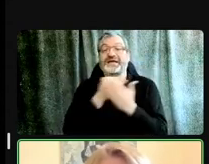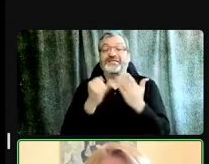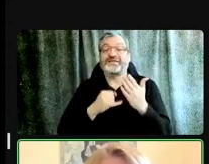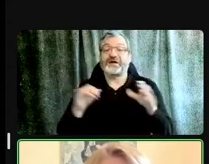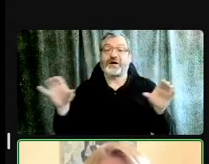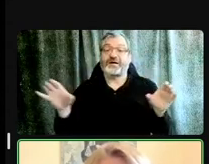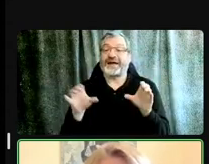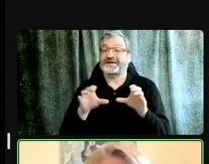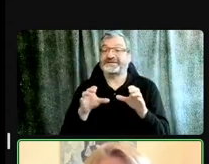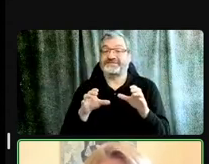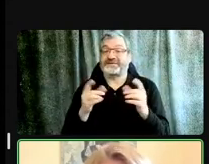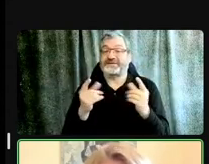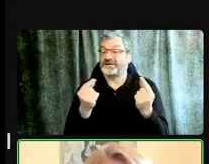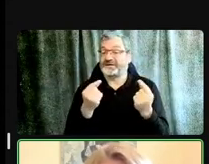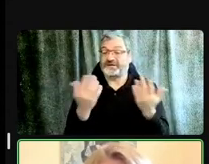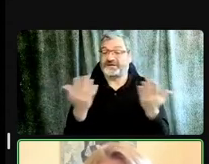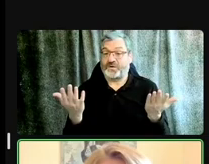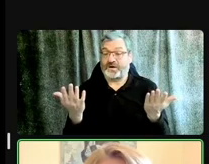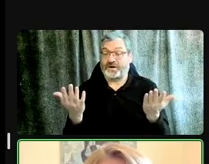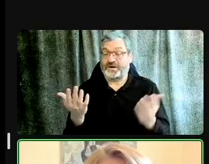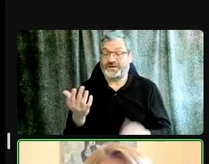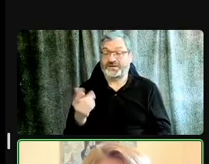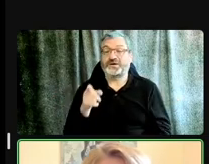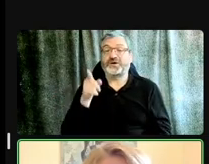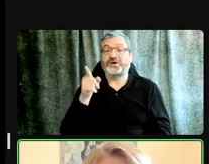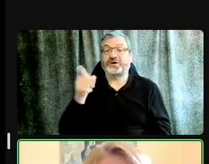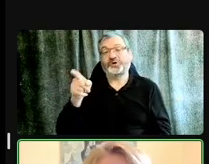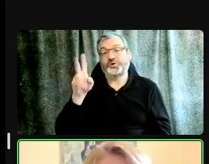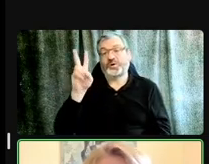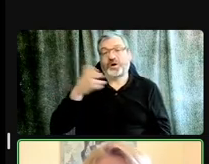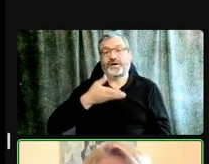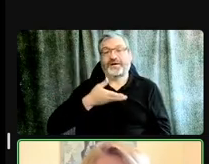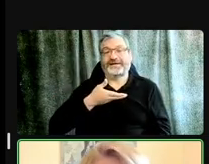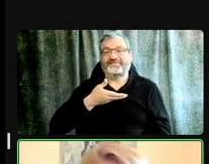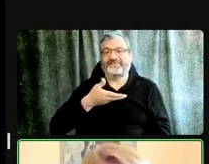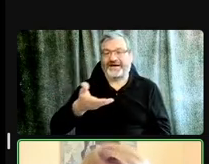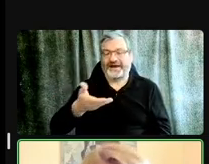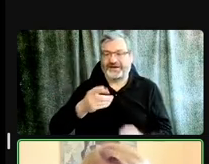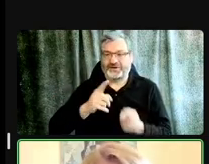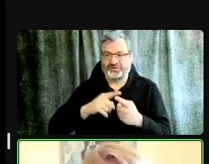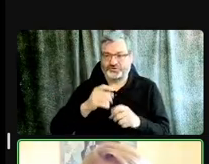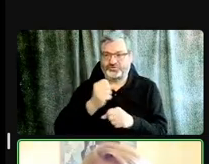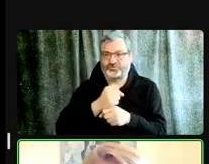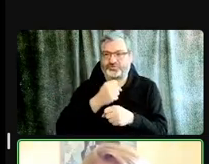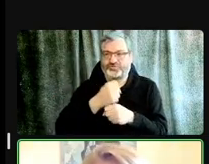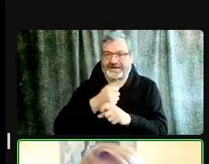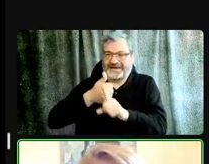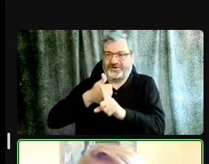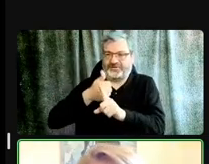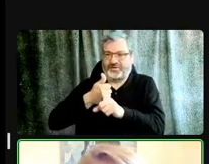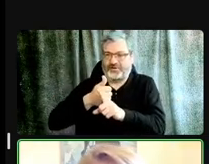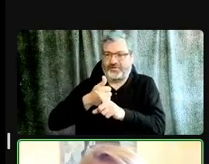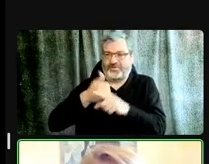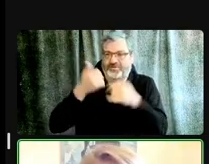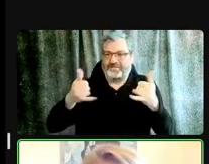that the participant is invited to create their own party invitation. So it says you're invited.